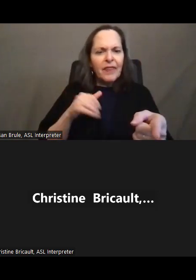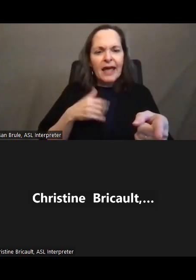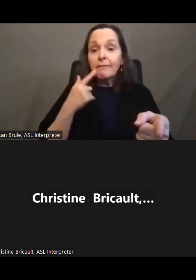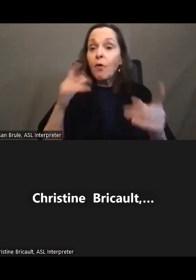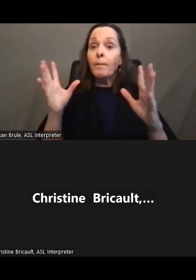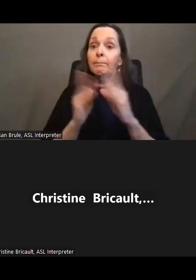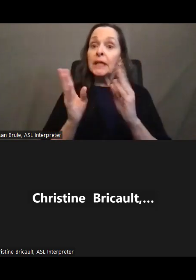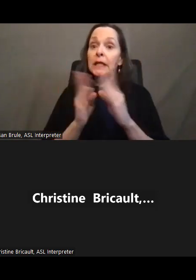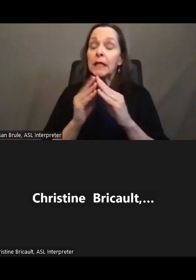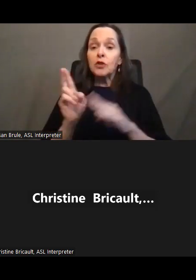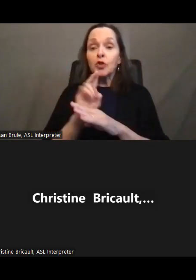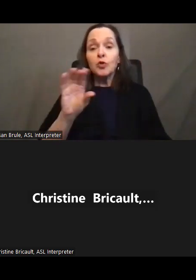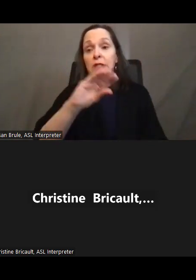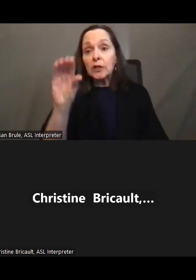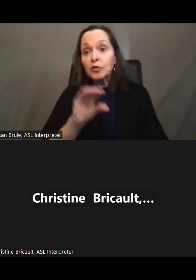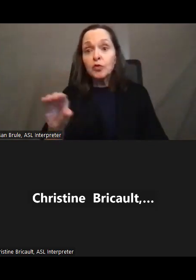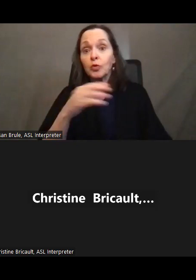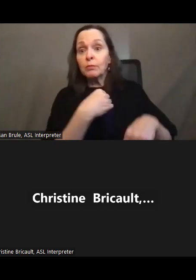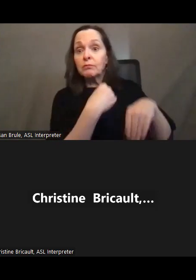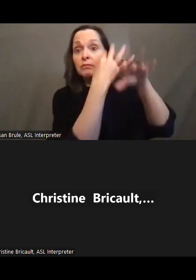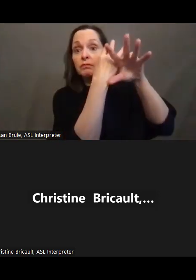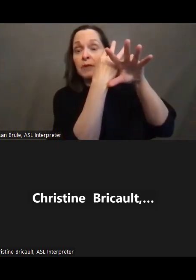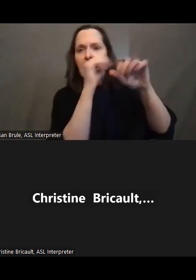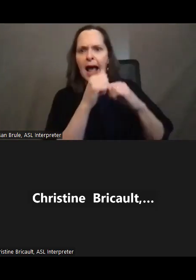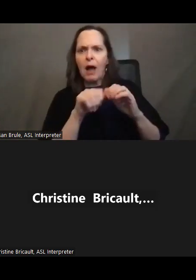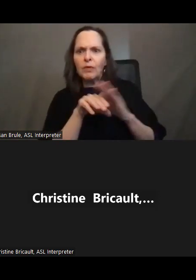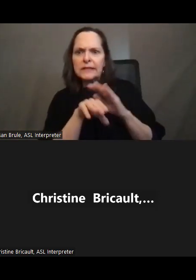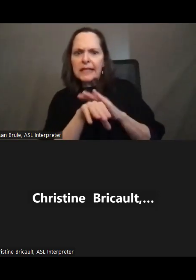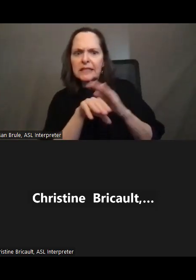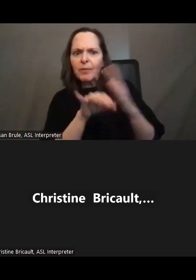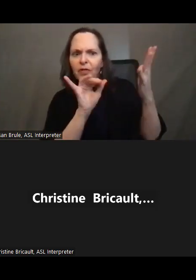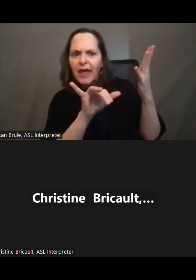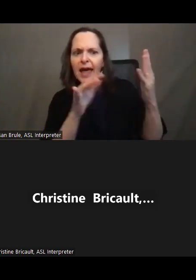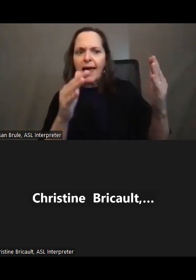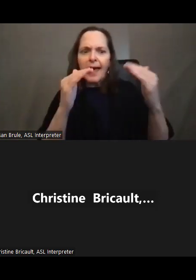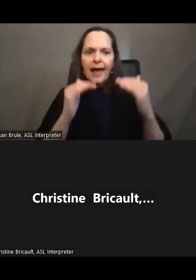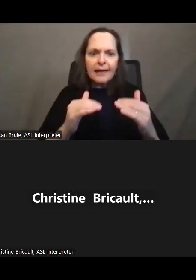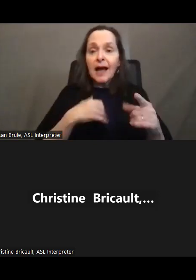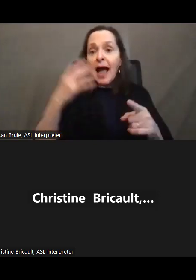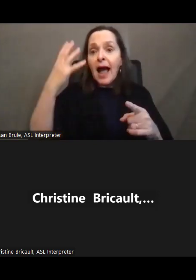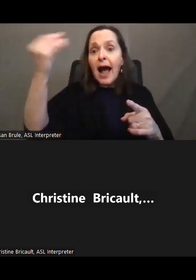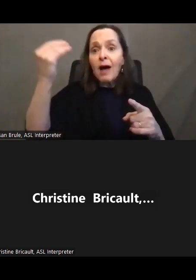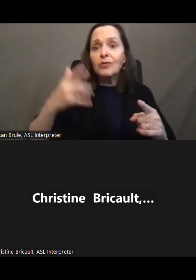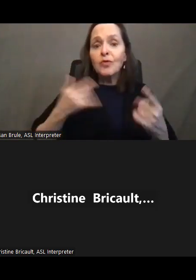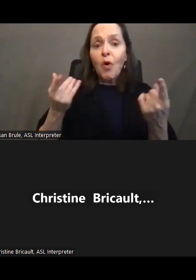We also have MOD guidance for outdoor events, accessible outdoor dining if